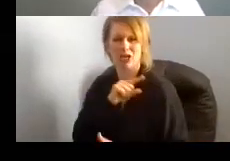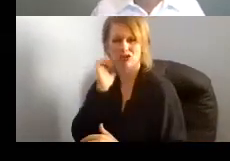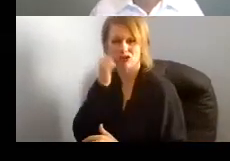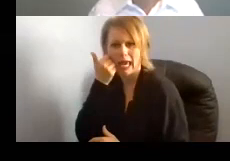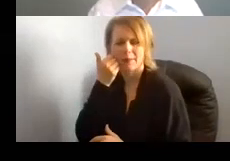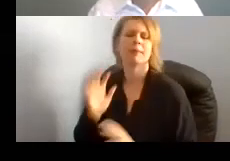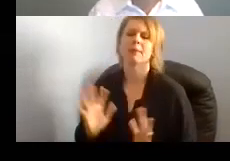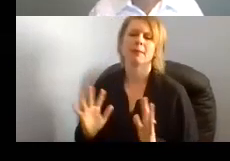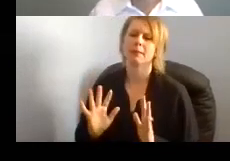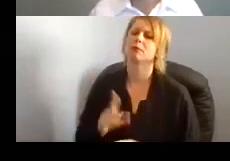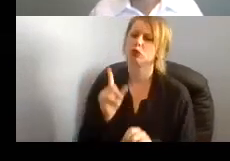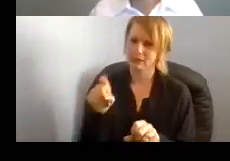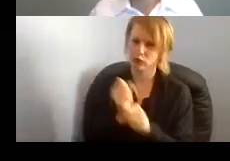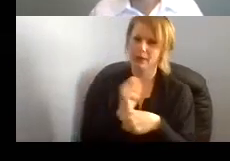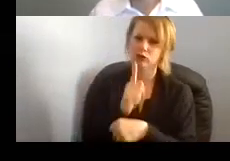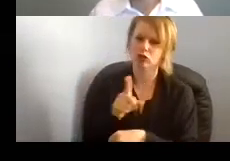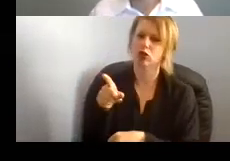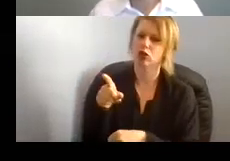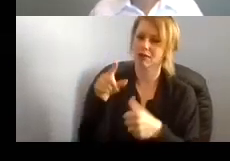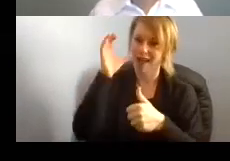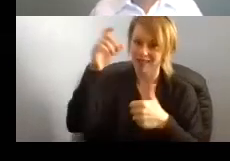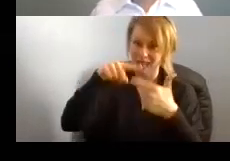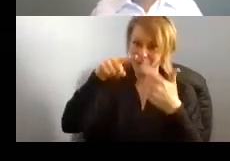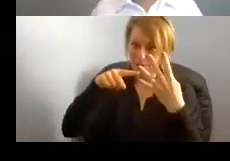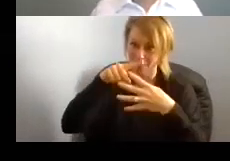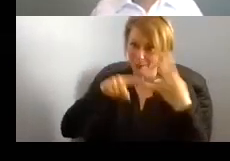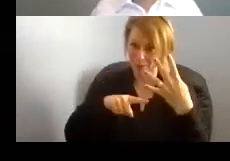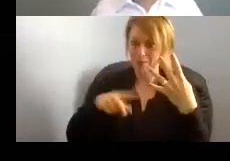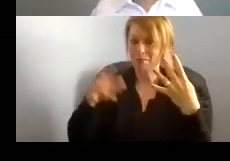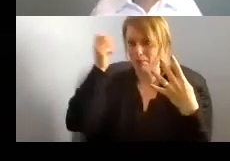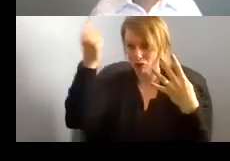children understand those concepts. So when a child – let’s say if you have